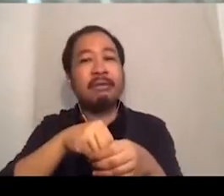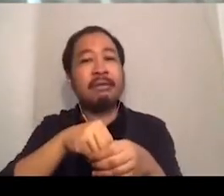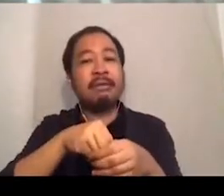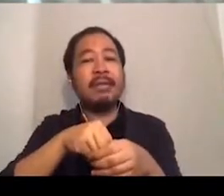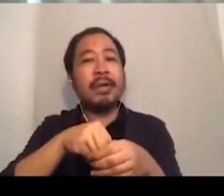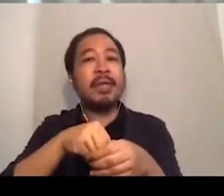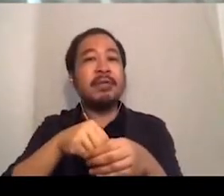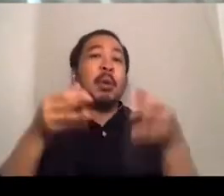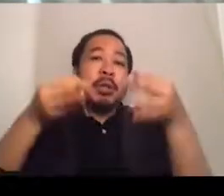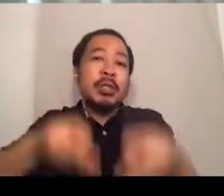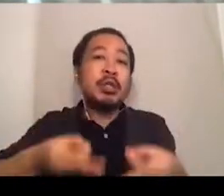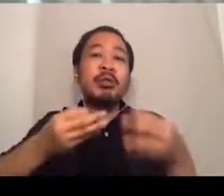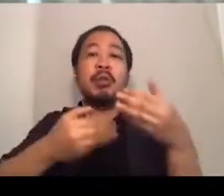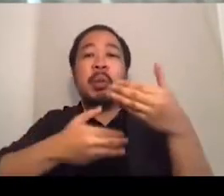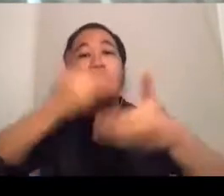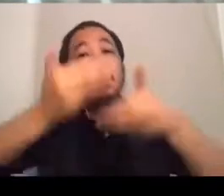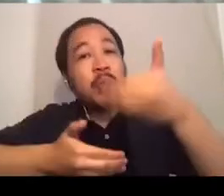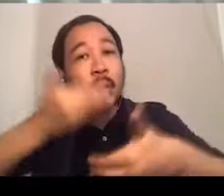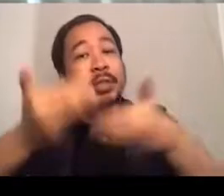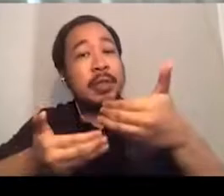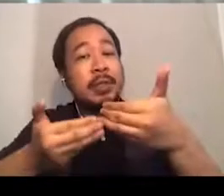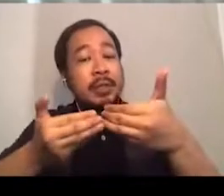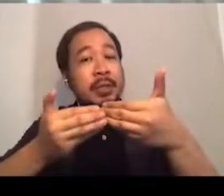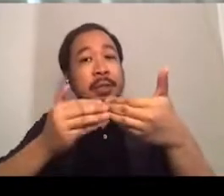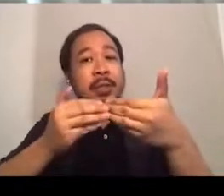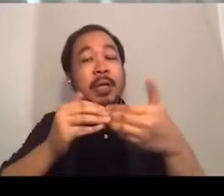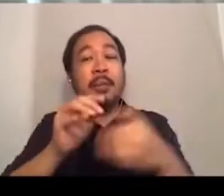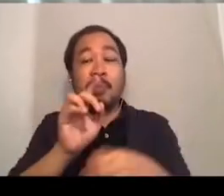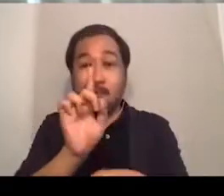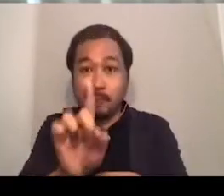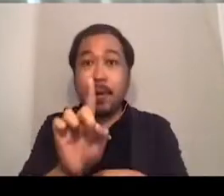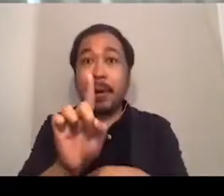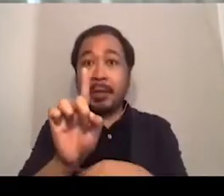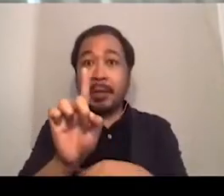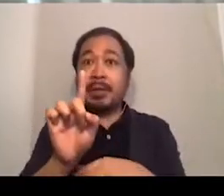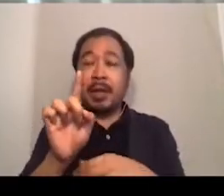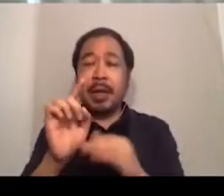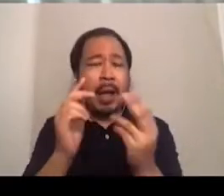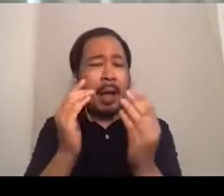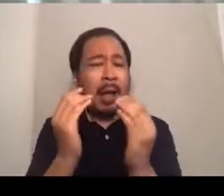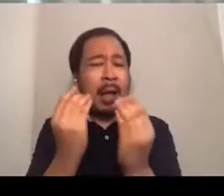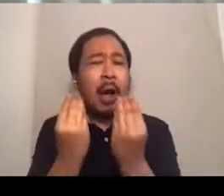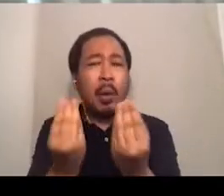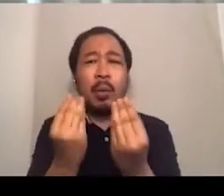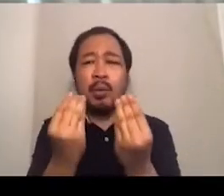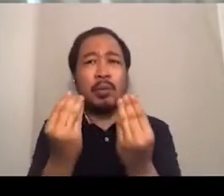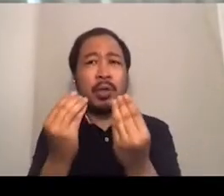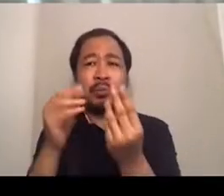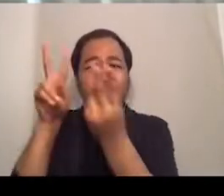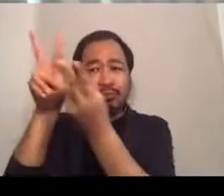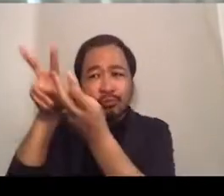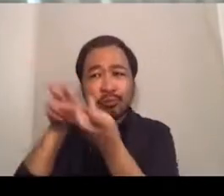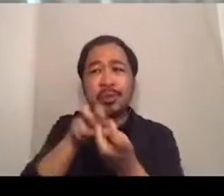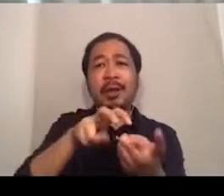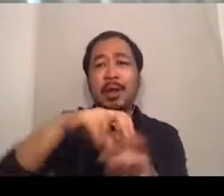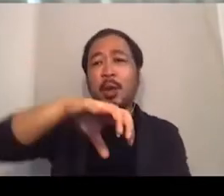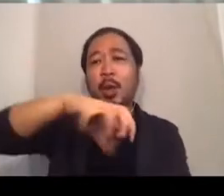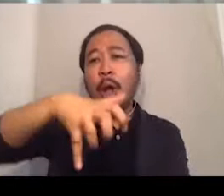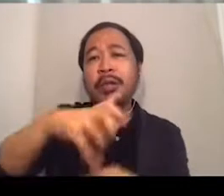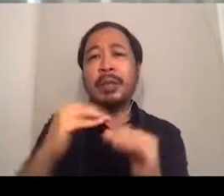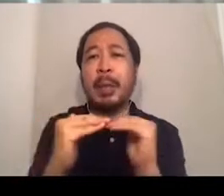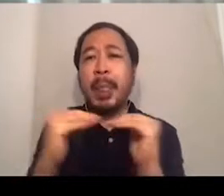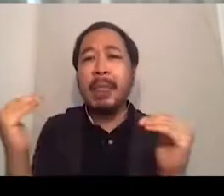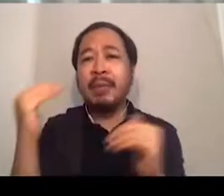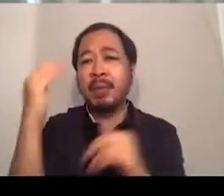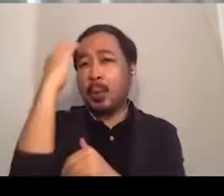As a result, persons with disabilities are not only just recipients of help